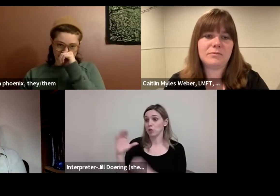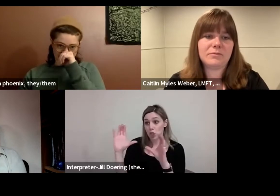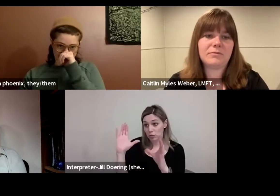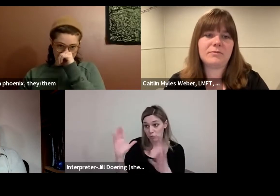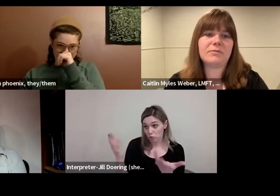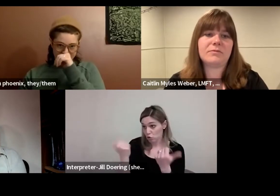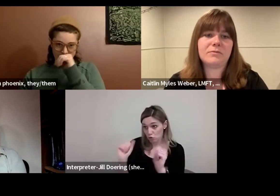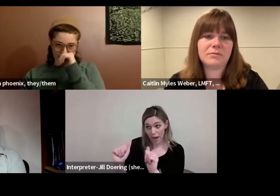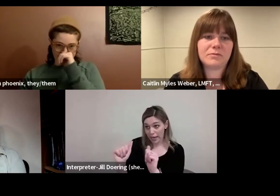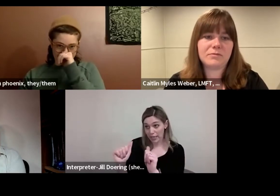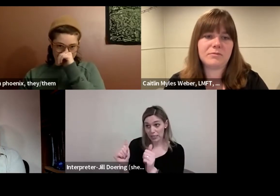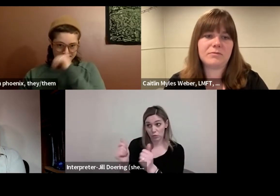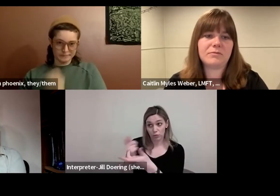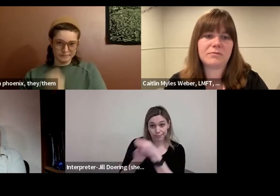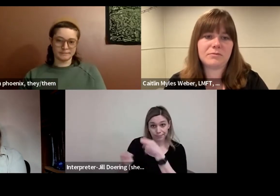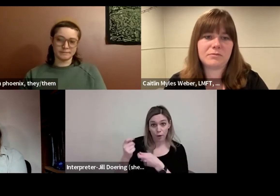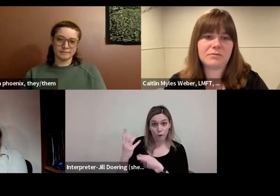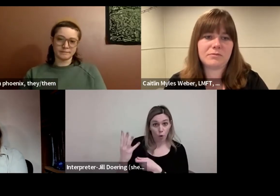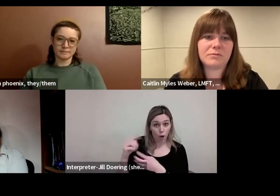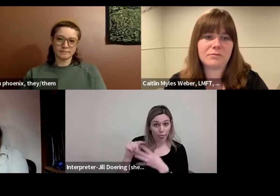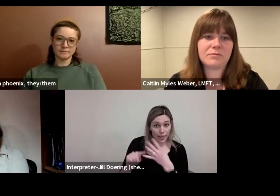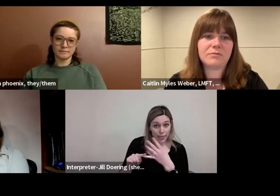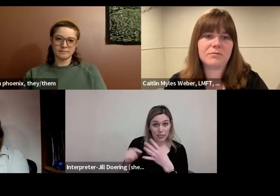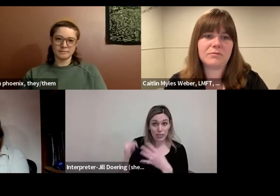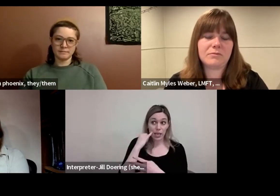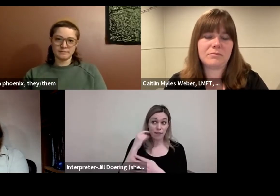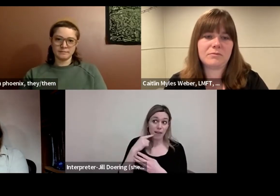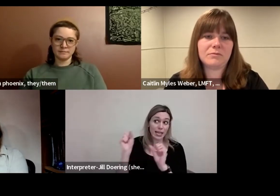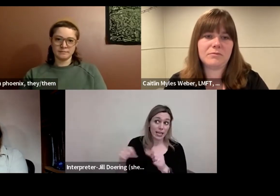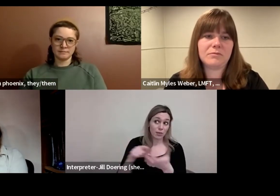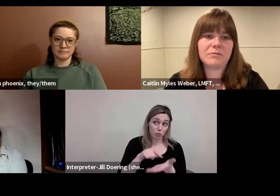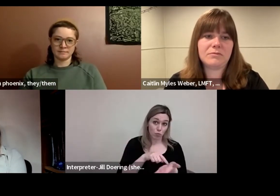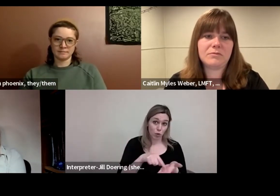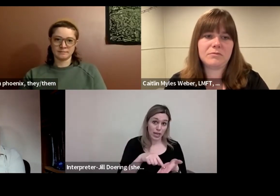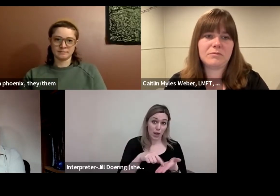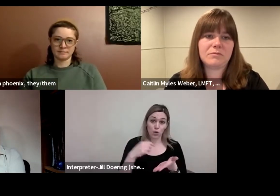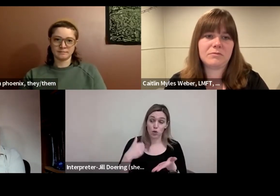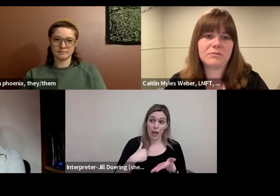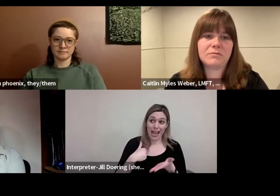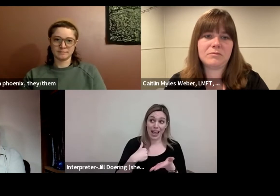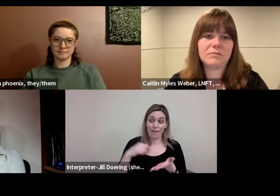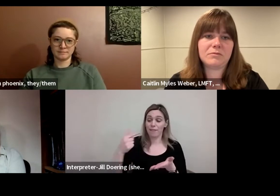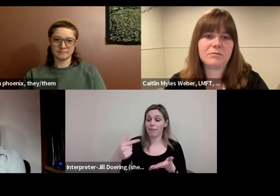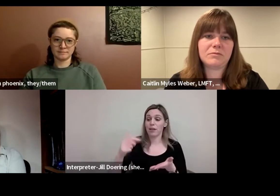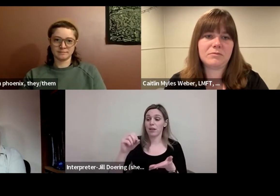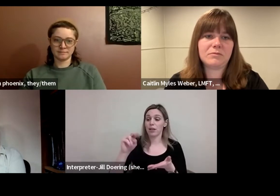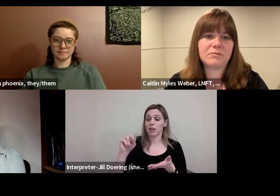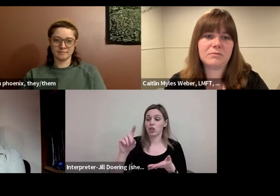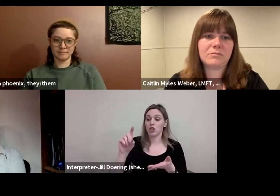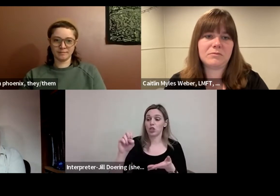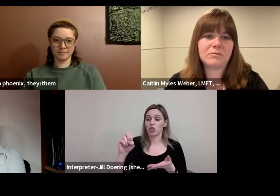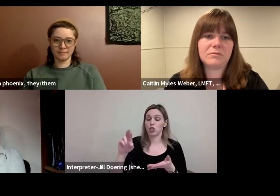If I'm able to say you have gender dysphoria so that the insurance companies will accept this, which is pretty much a given